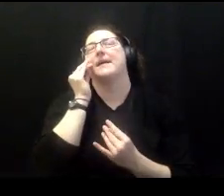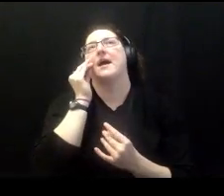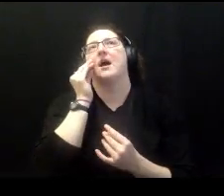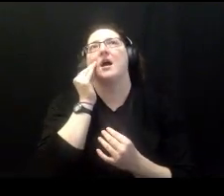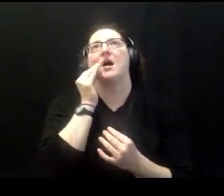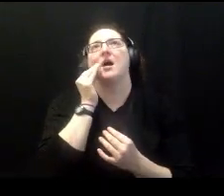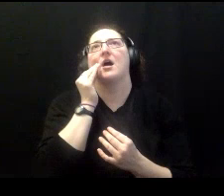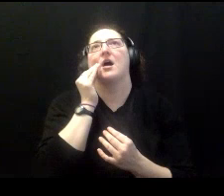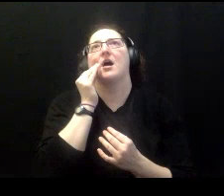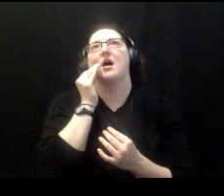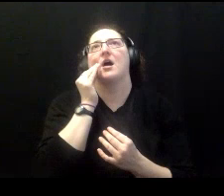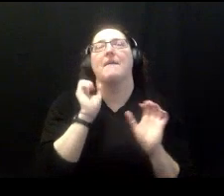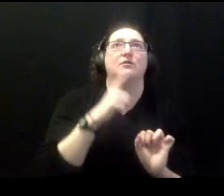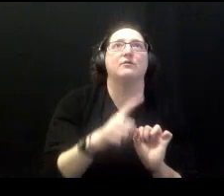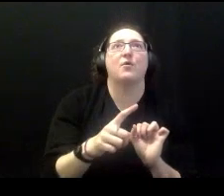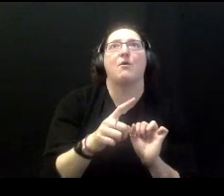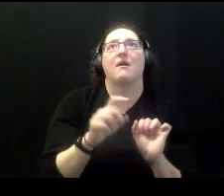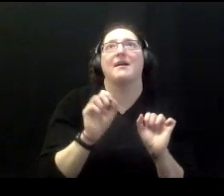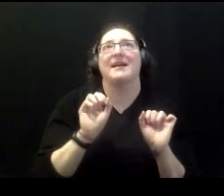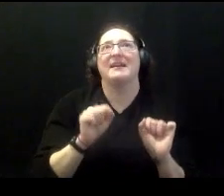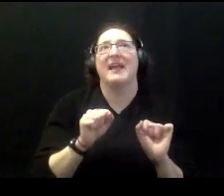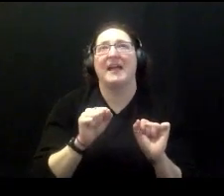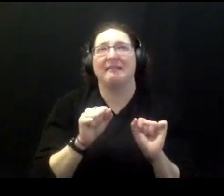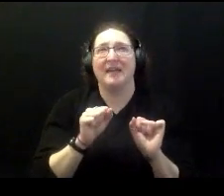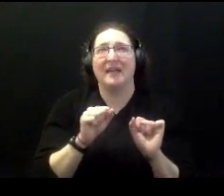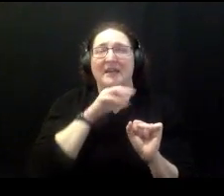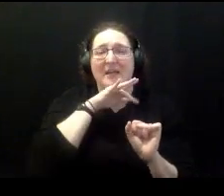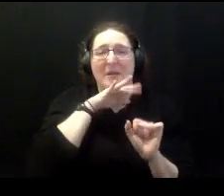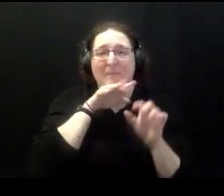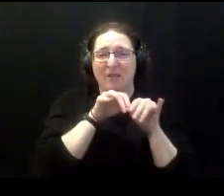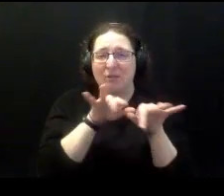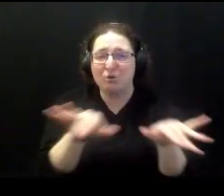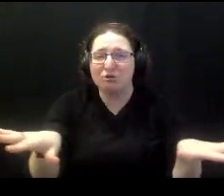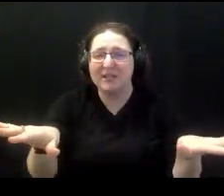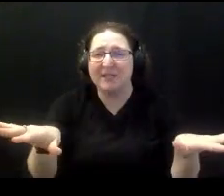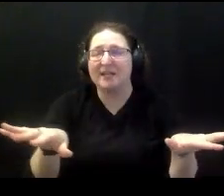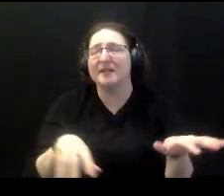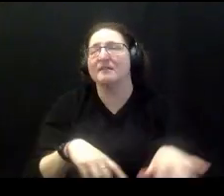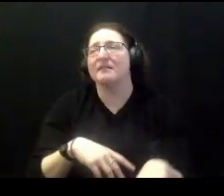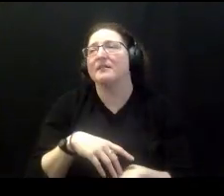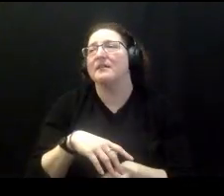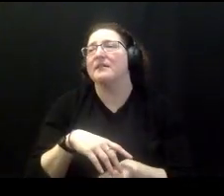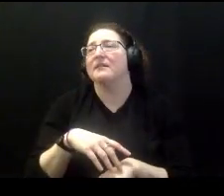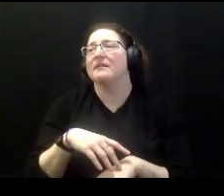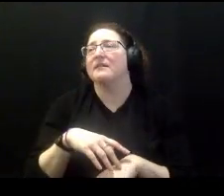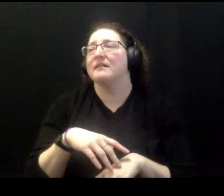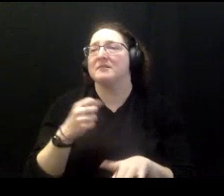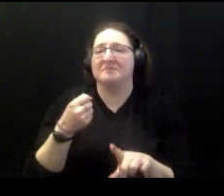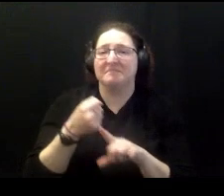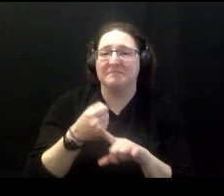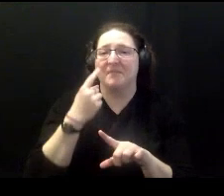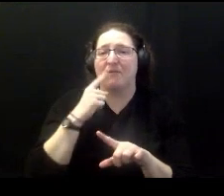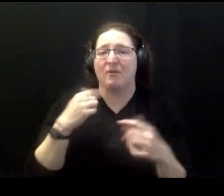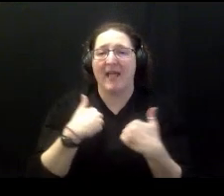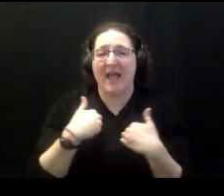hazards to cause pollution, contamination, harm to wildlife, or opportunity for increased wildlife and